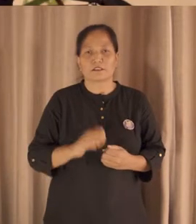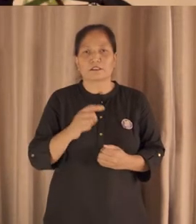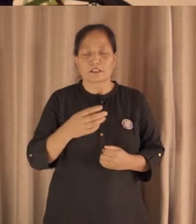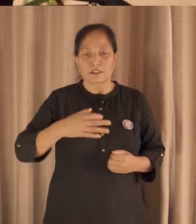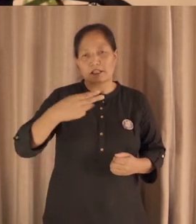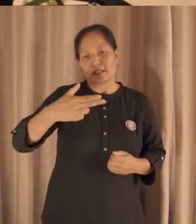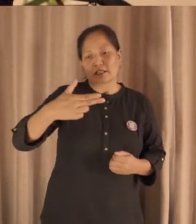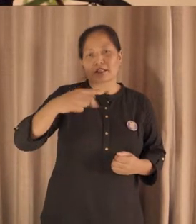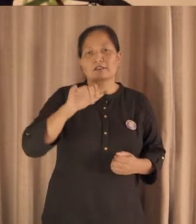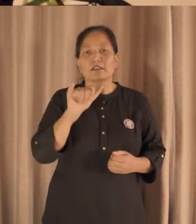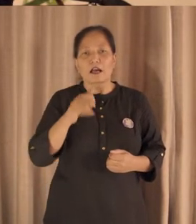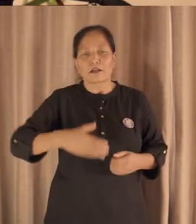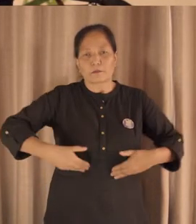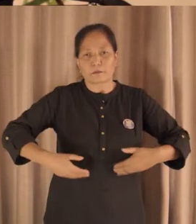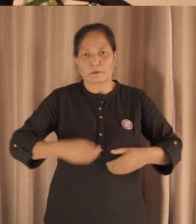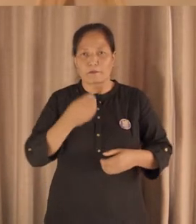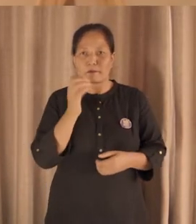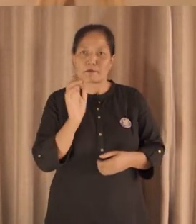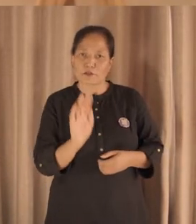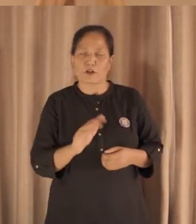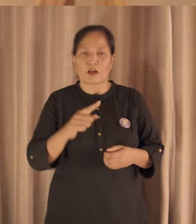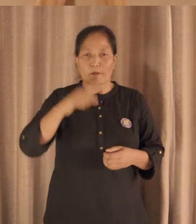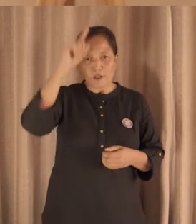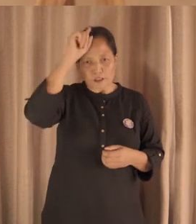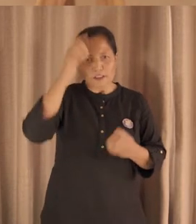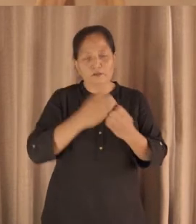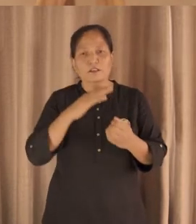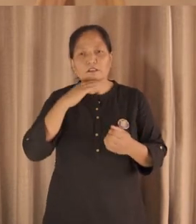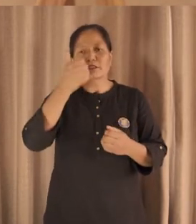of the people. While the PMs, ministers and the top leaders were claiming this to be the